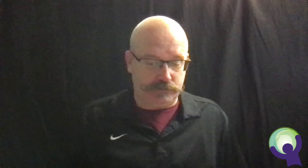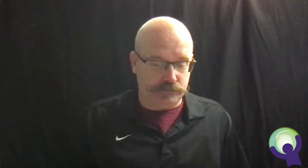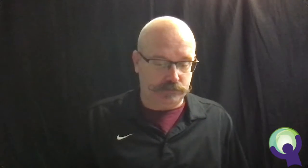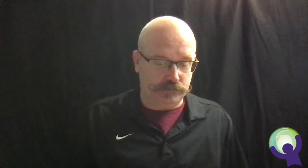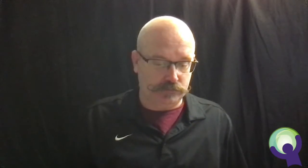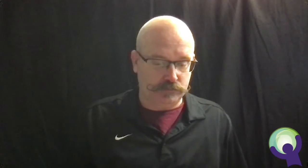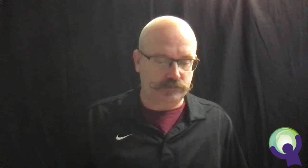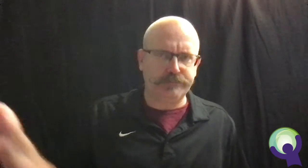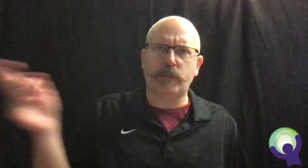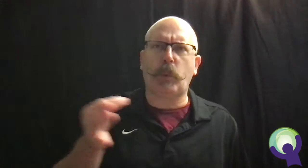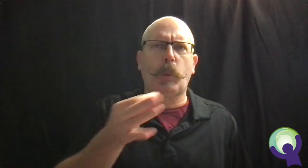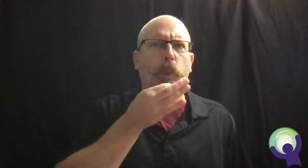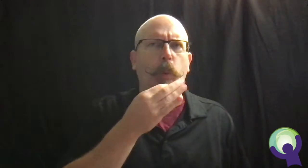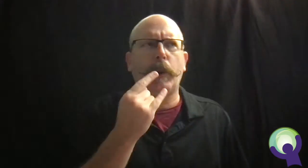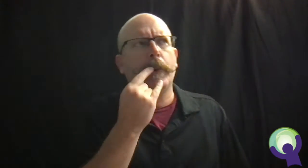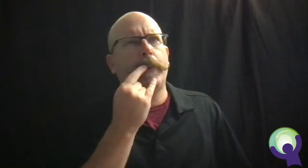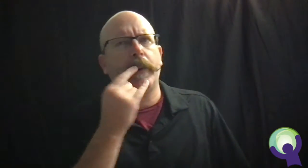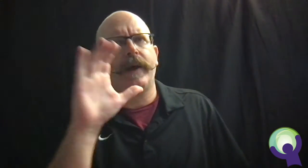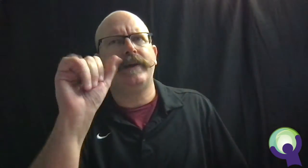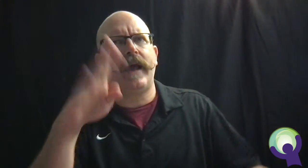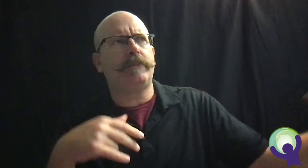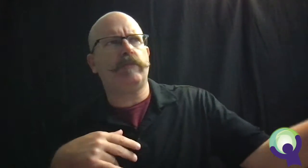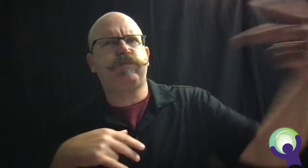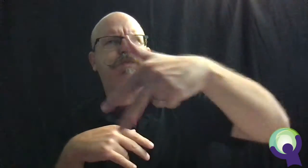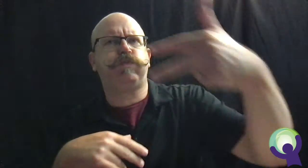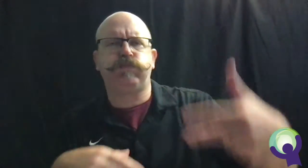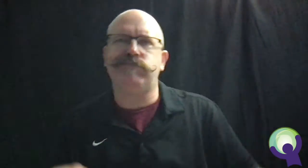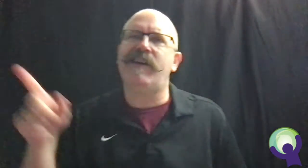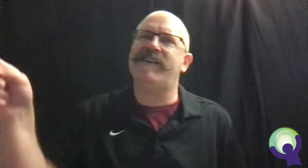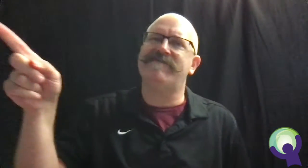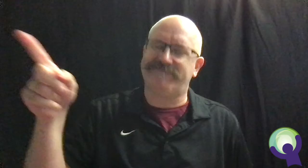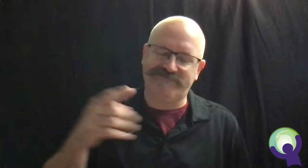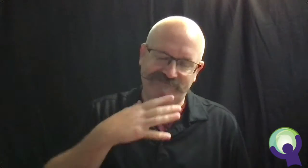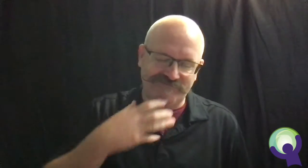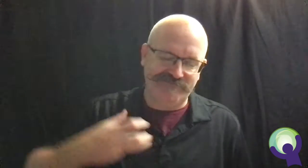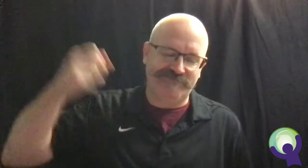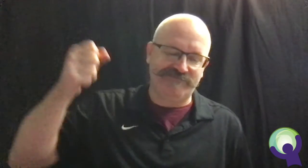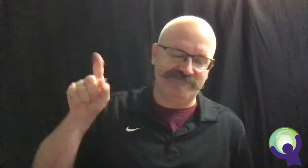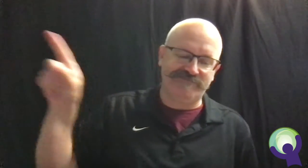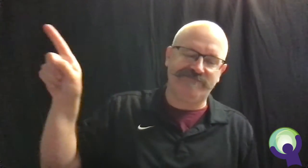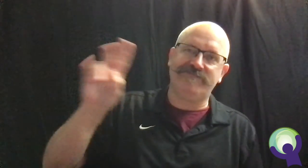Denny's real good at calling cabs. That's because he's seven already.